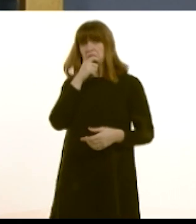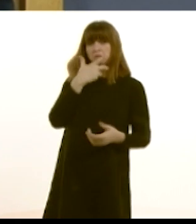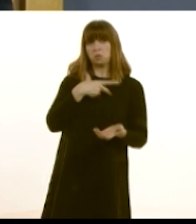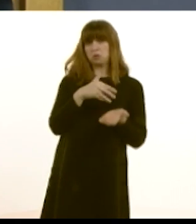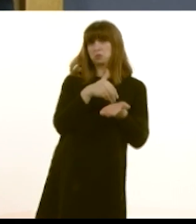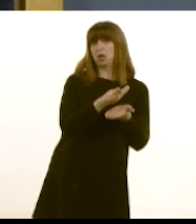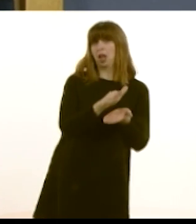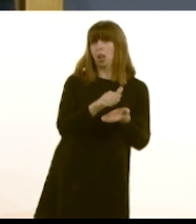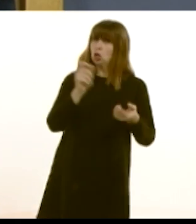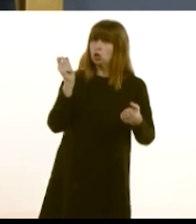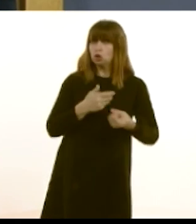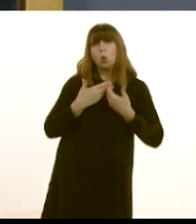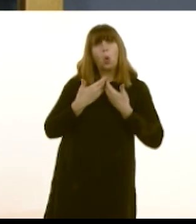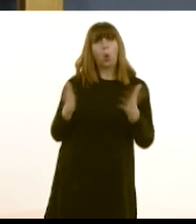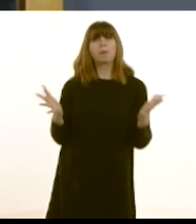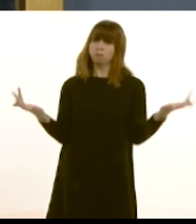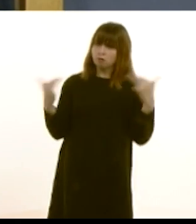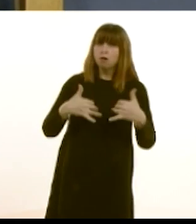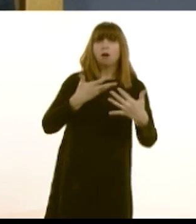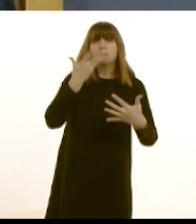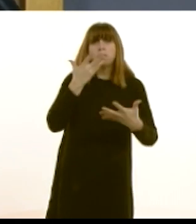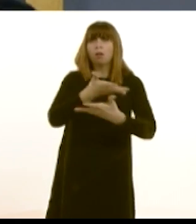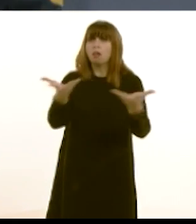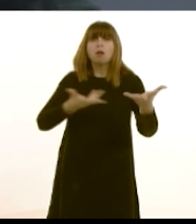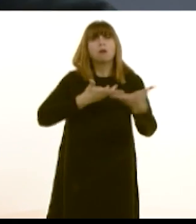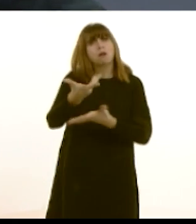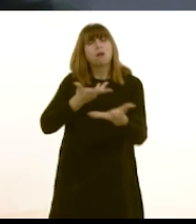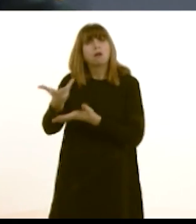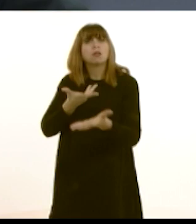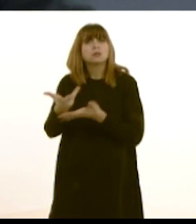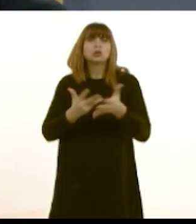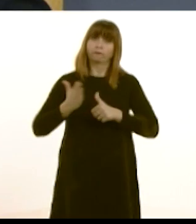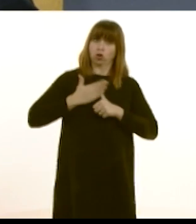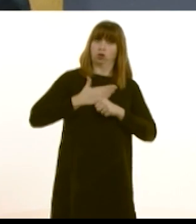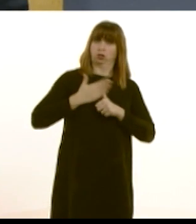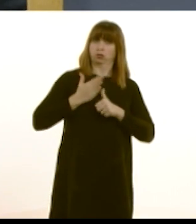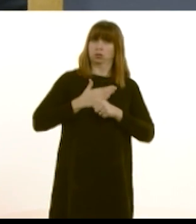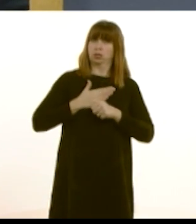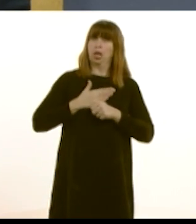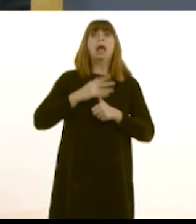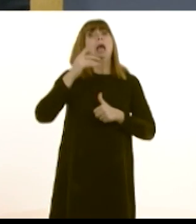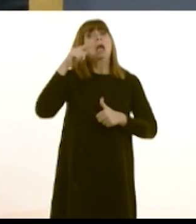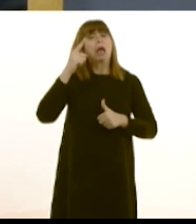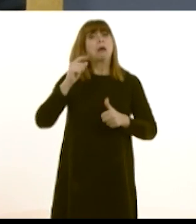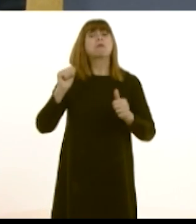on any proposal to transfer assets, and conduct due diligence of any private organisation